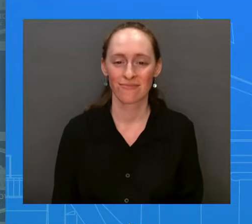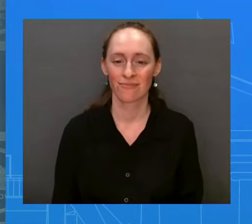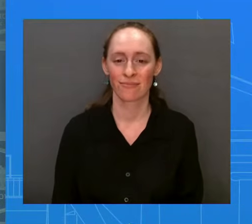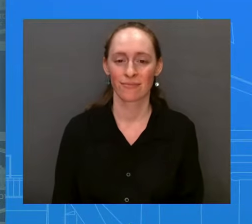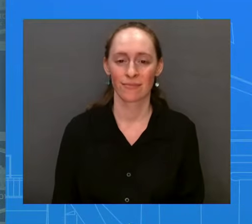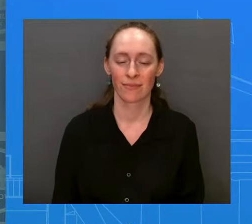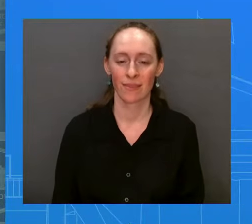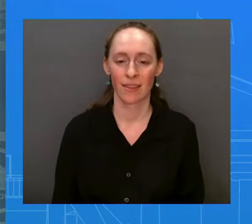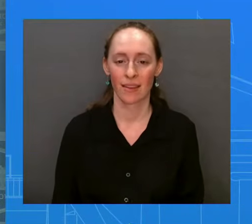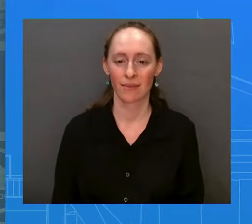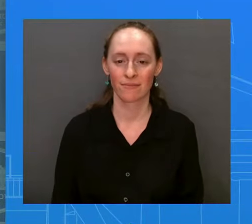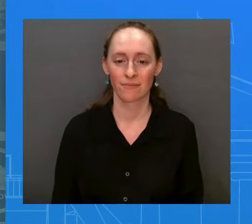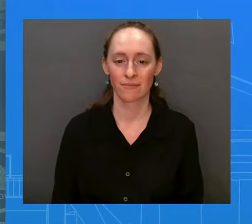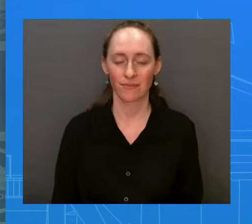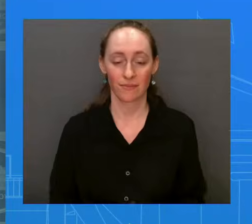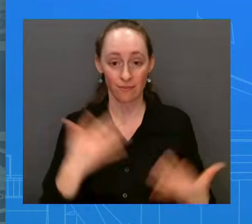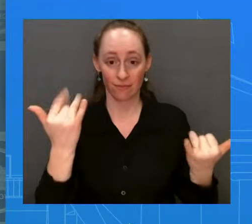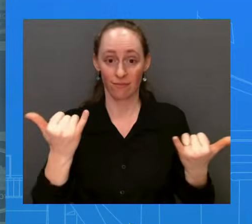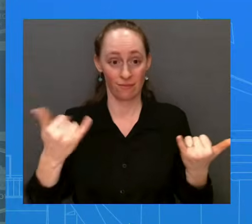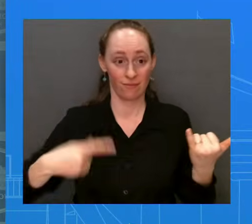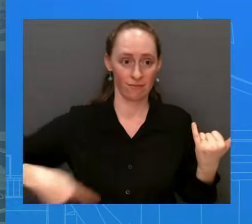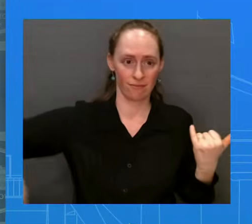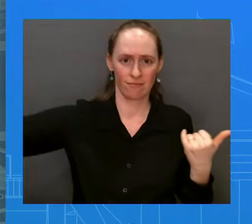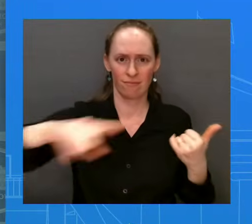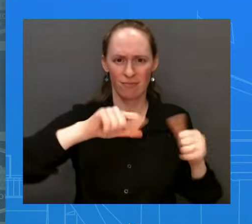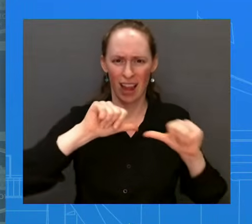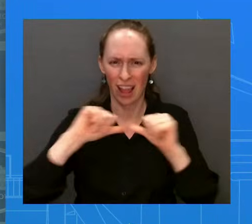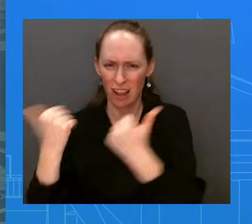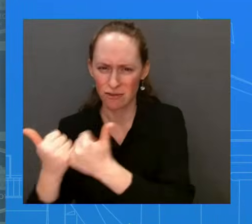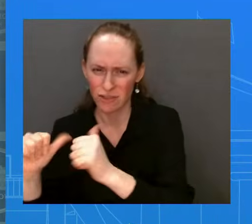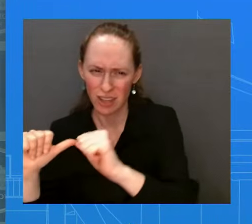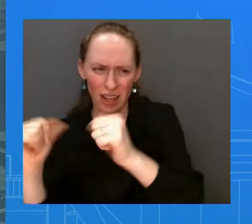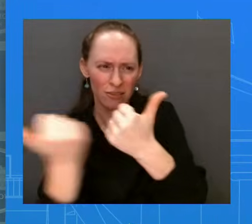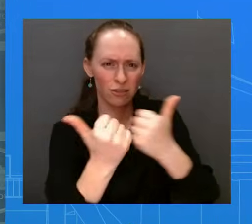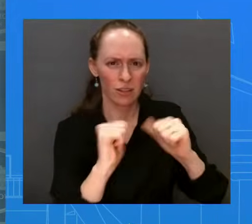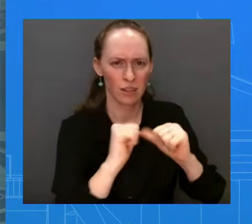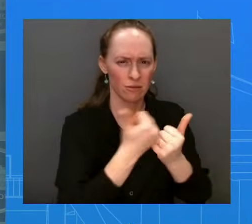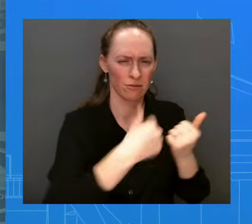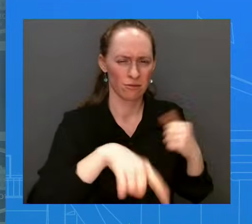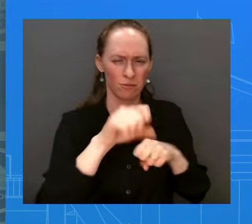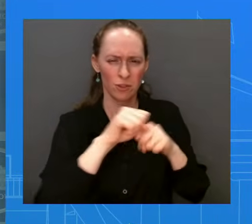and try to learn a little bit better about who is up at that altitude